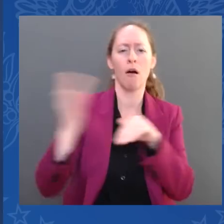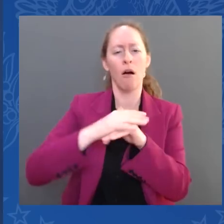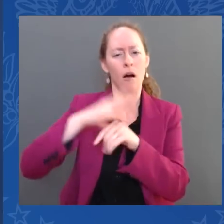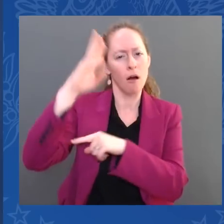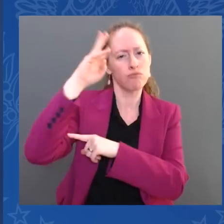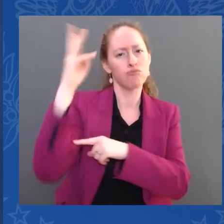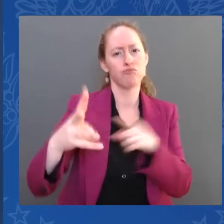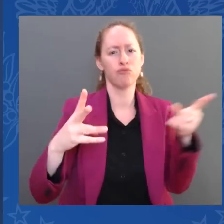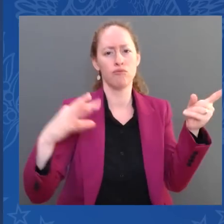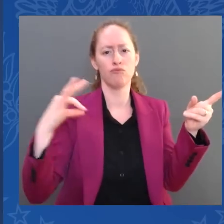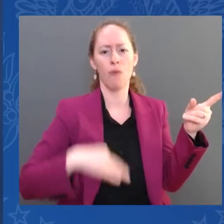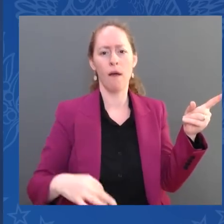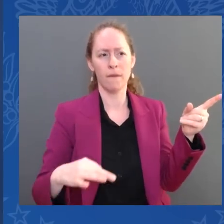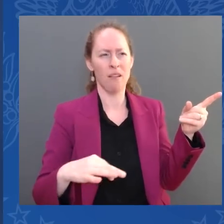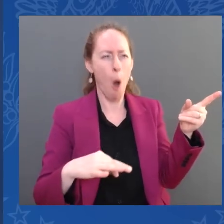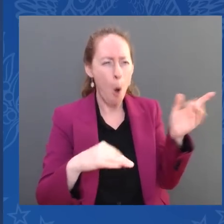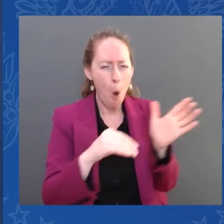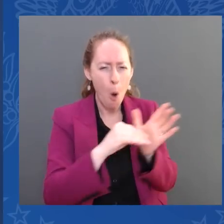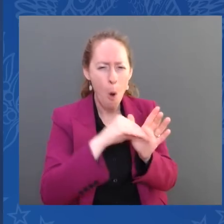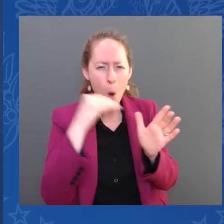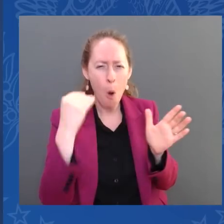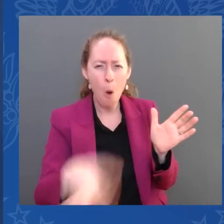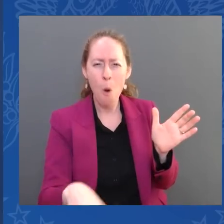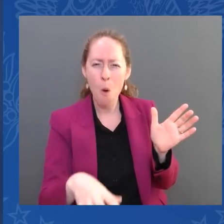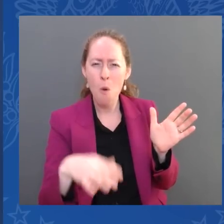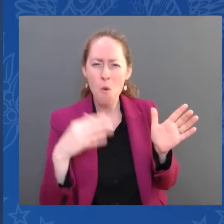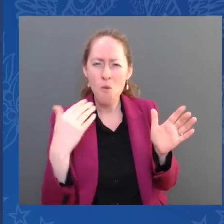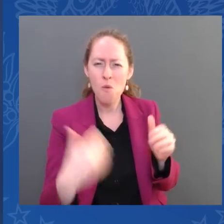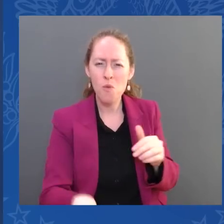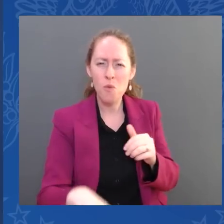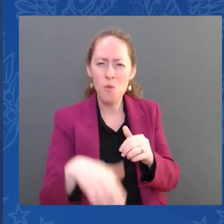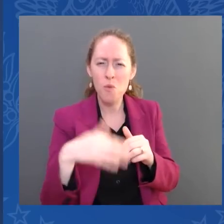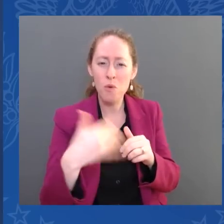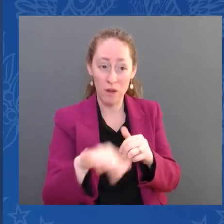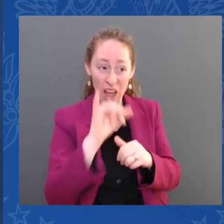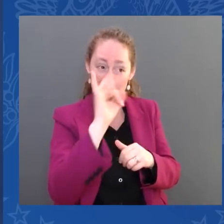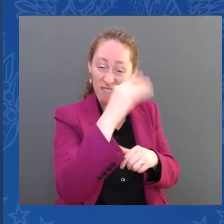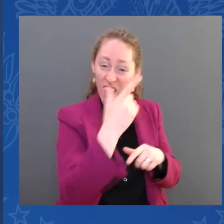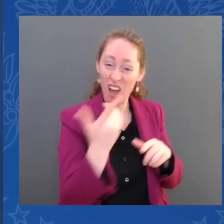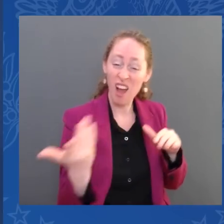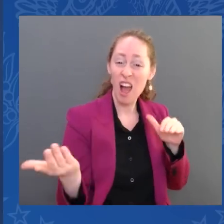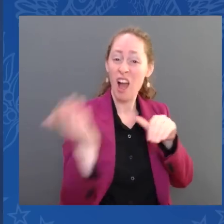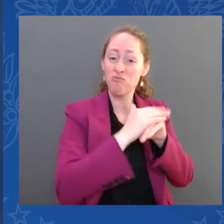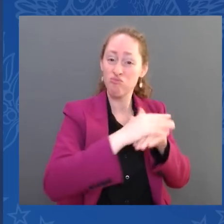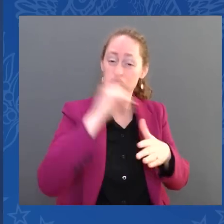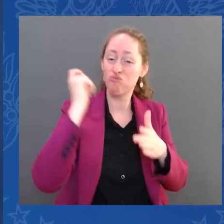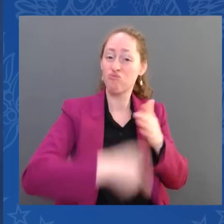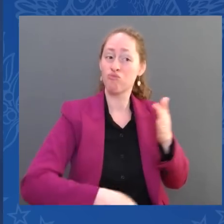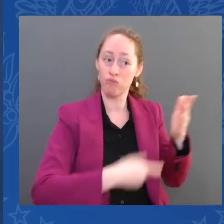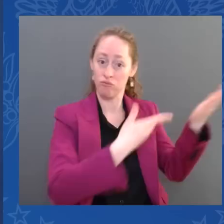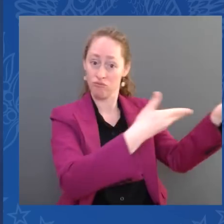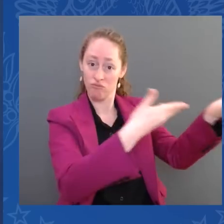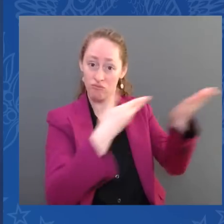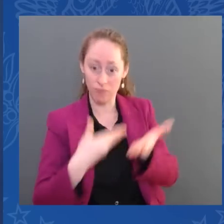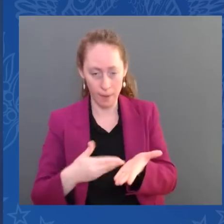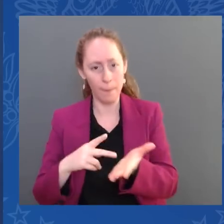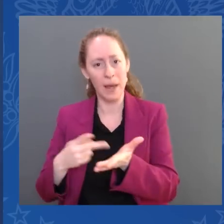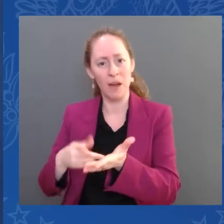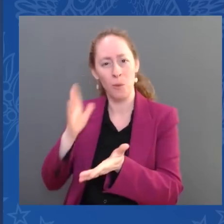on those ships to consumers. The Senate has passed legislation, and I am hopeful the House can do the same to send me legislation in the coming weeks